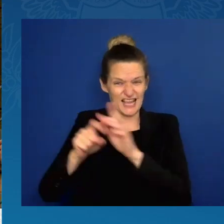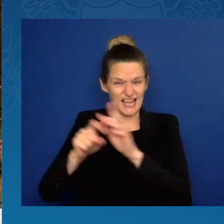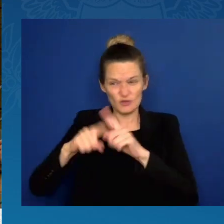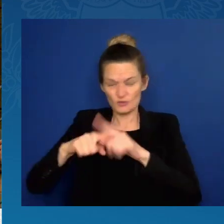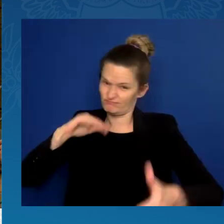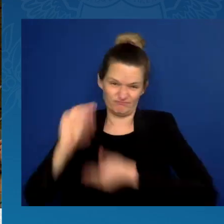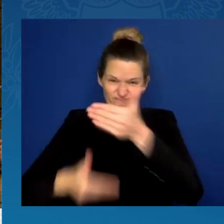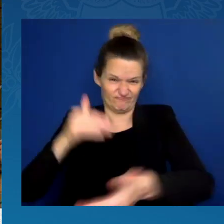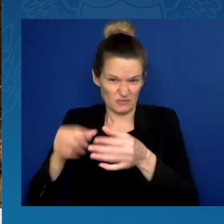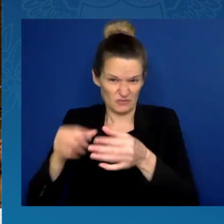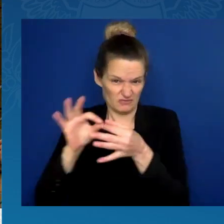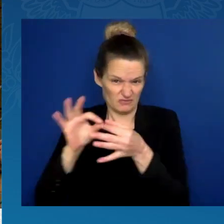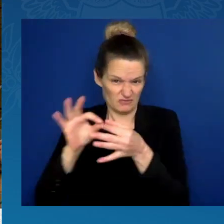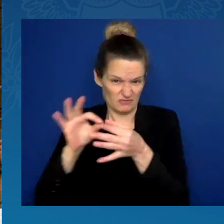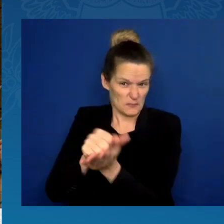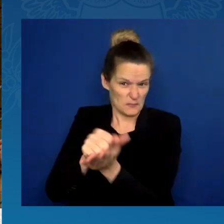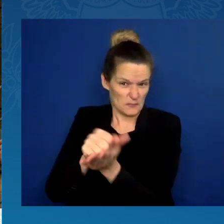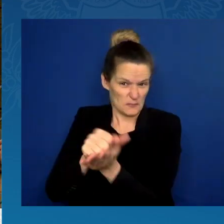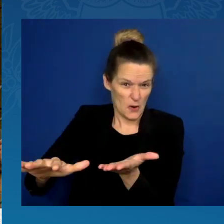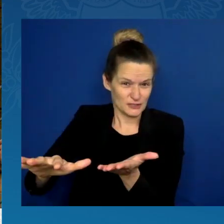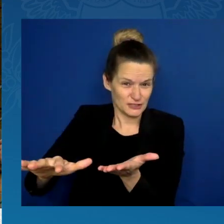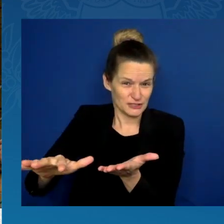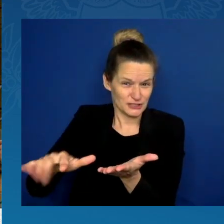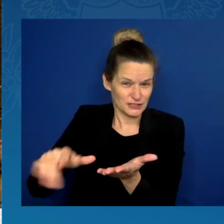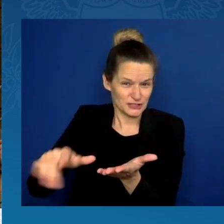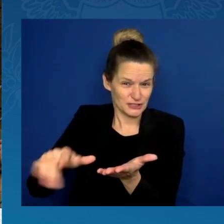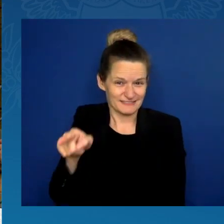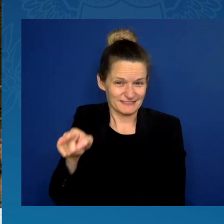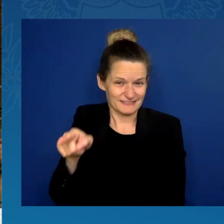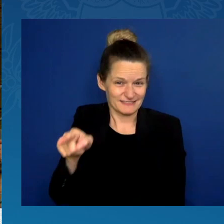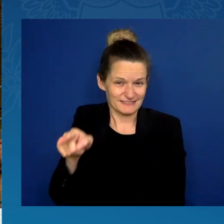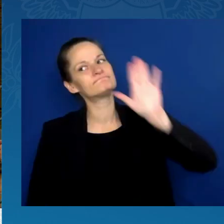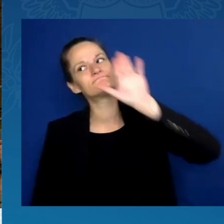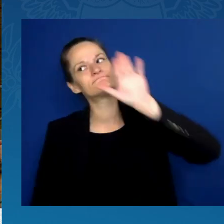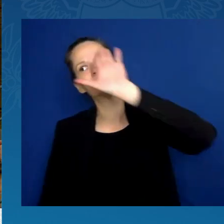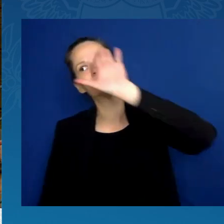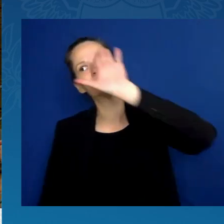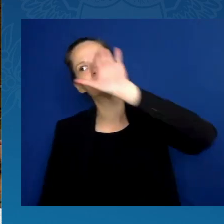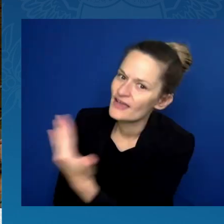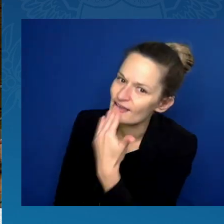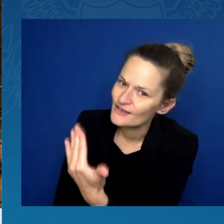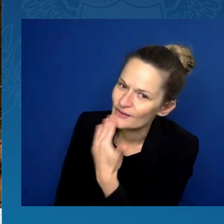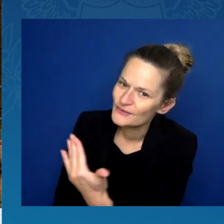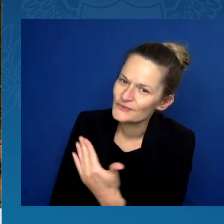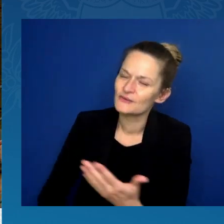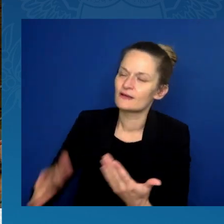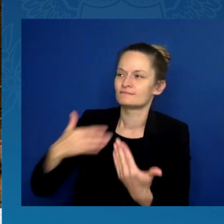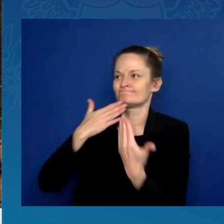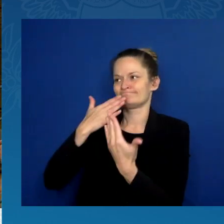Representative Hinojosa: But I appreciate the opportunity to share with Vice President Harris the concerns of my constituents,